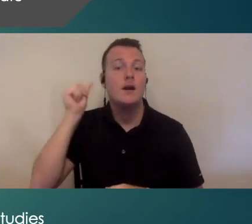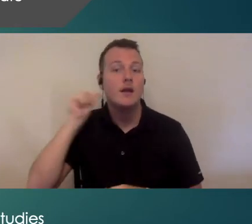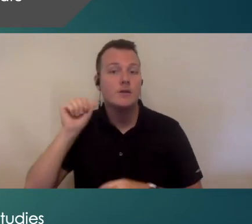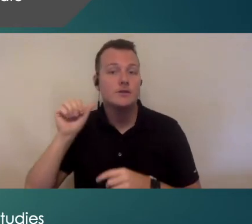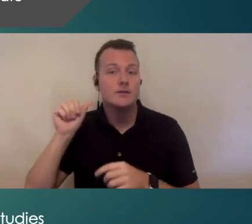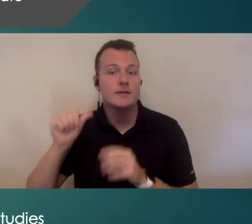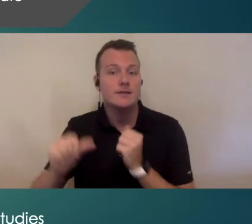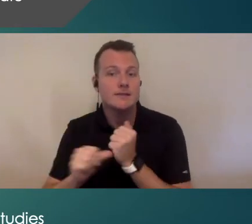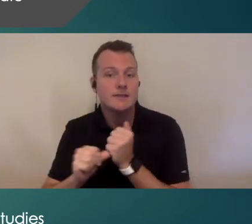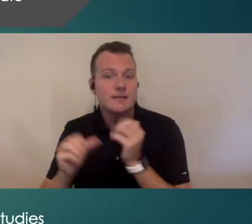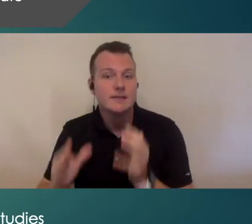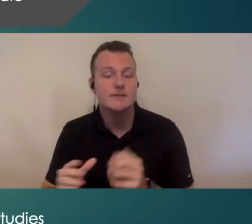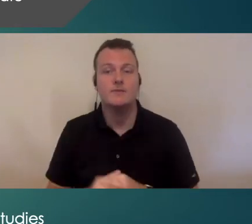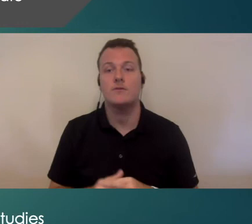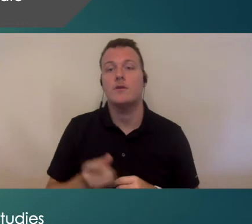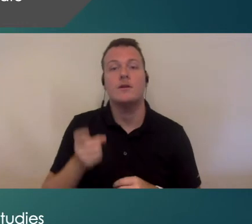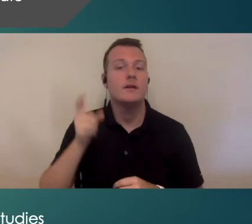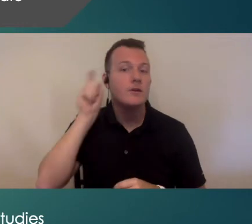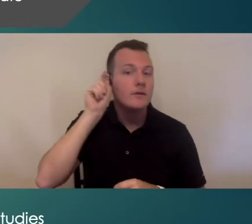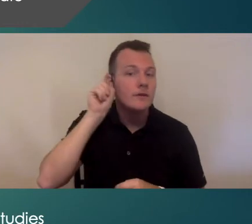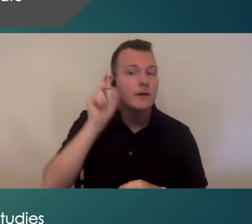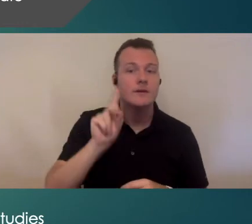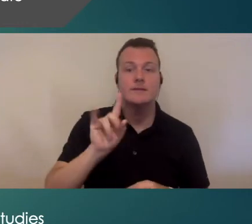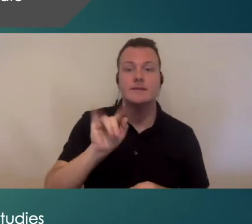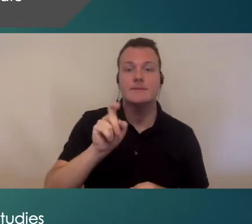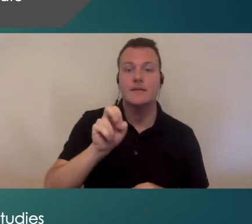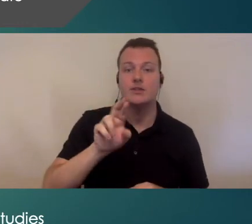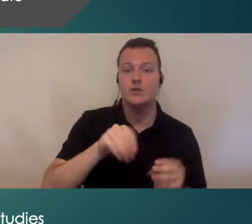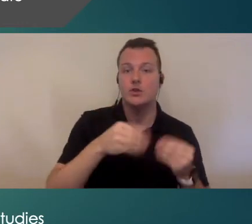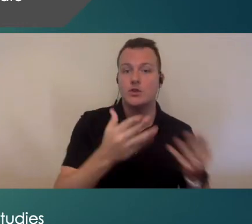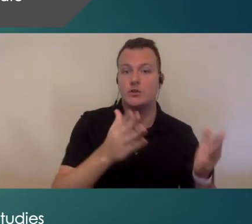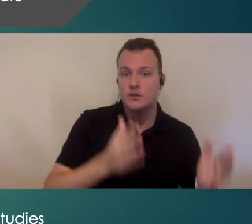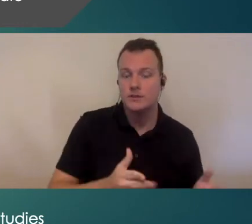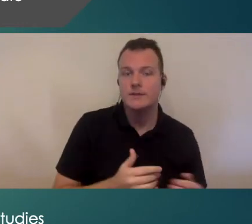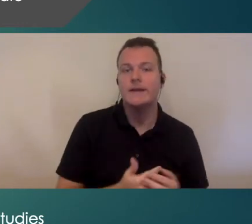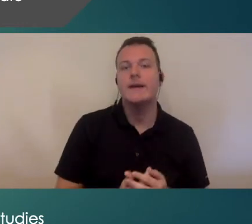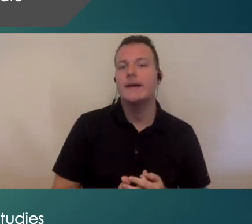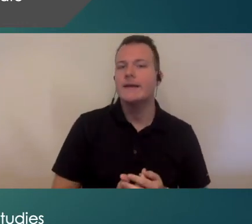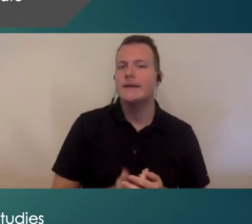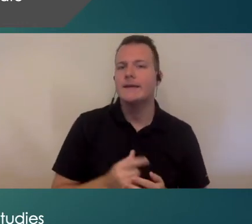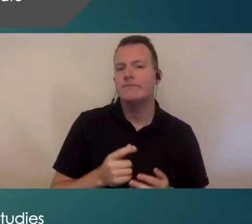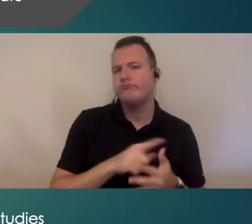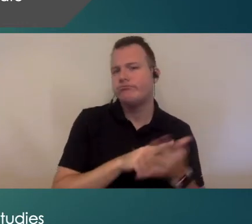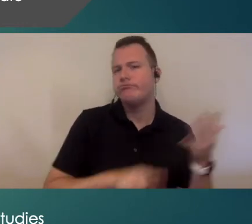hearing aid dispensers, and more. So again, you need to have answers to these,